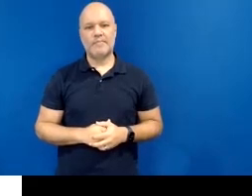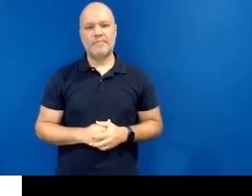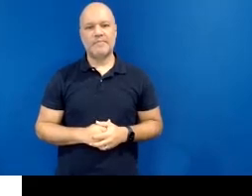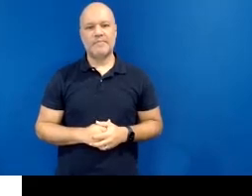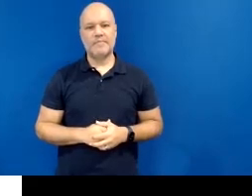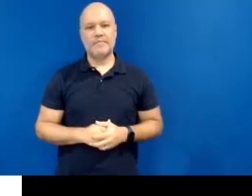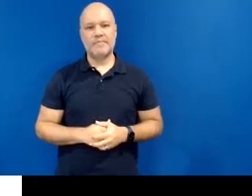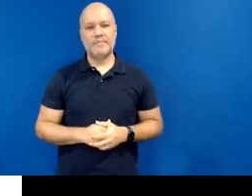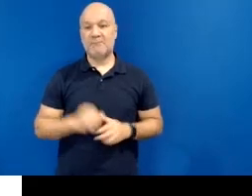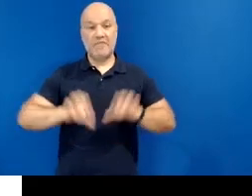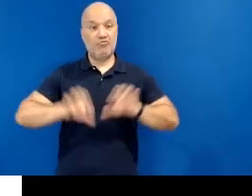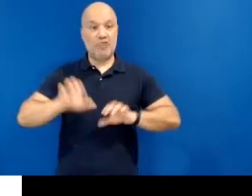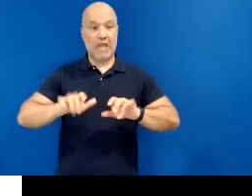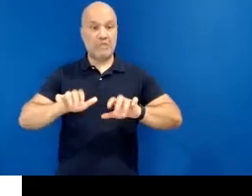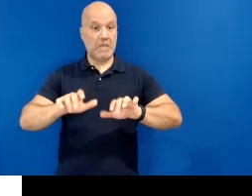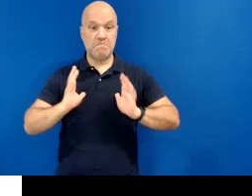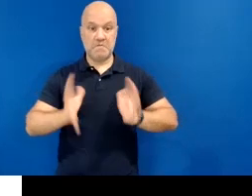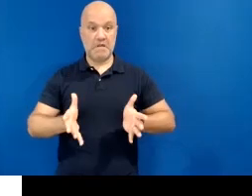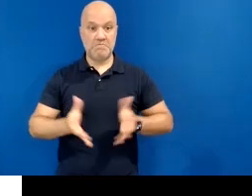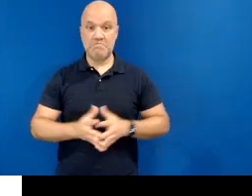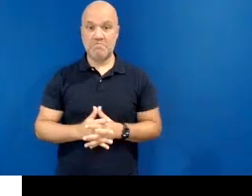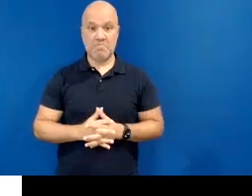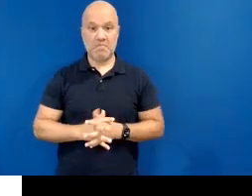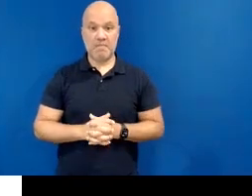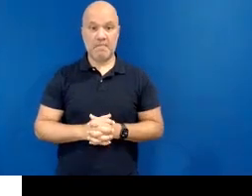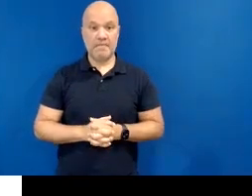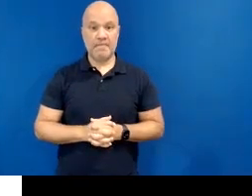even in the chat,